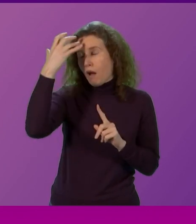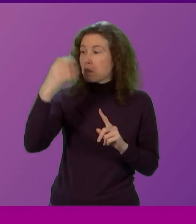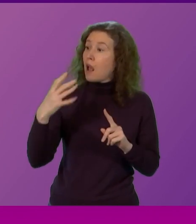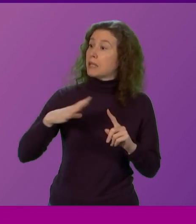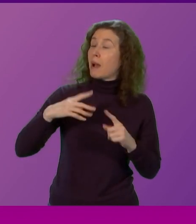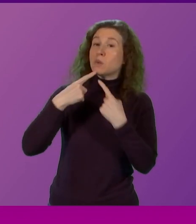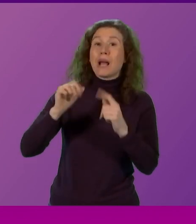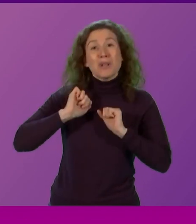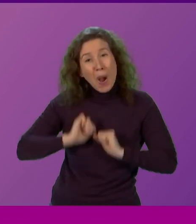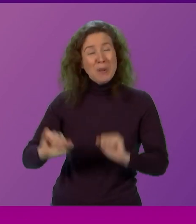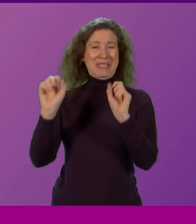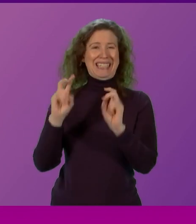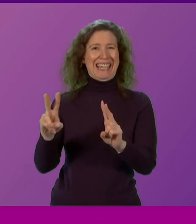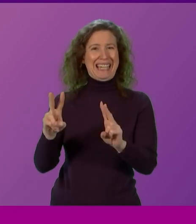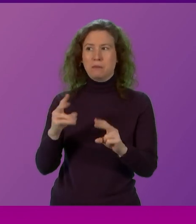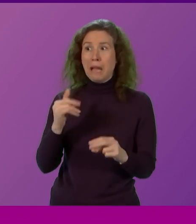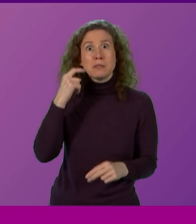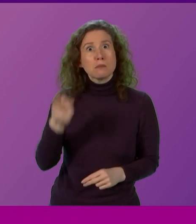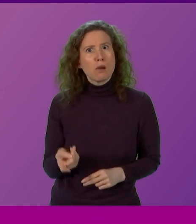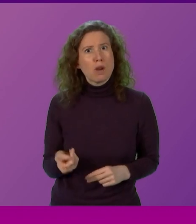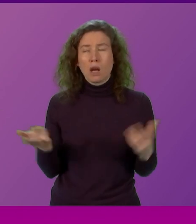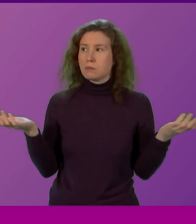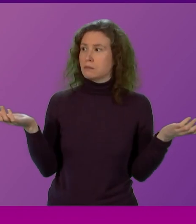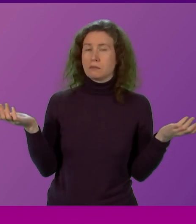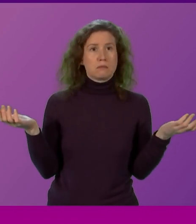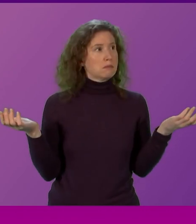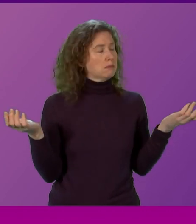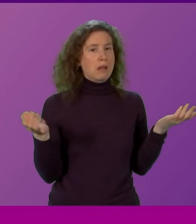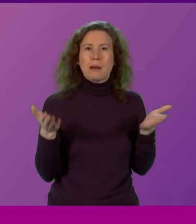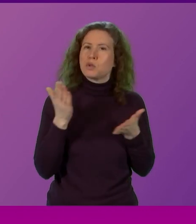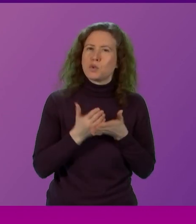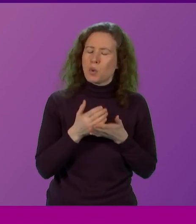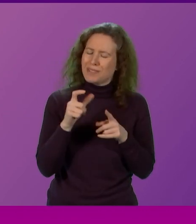its own scheme, perhaps as soon as tomorrow, which no doubt will have Douglas Ross squirming,